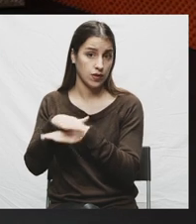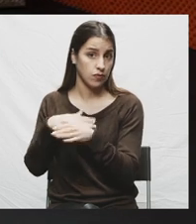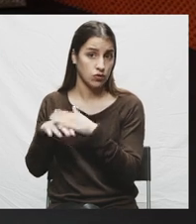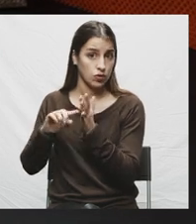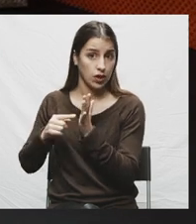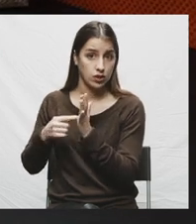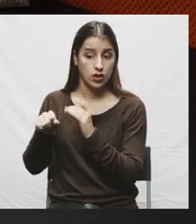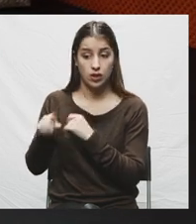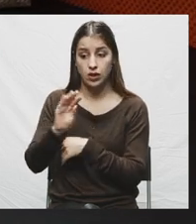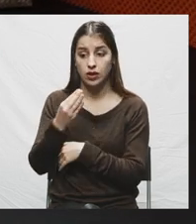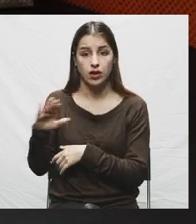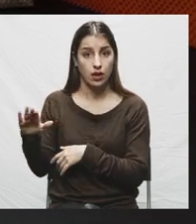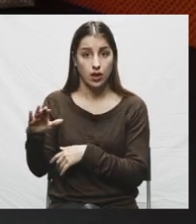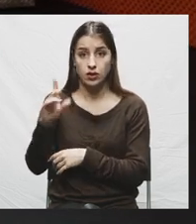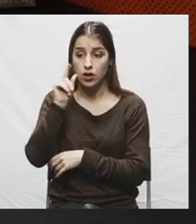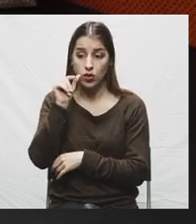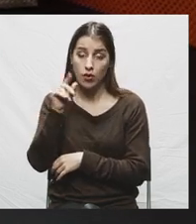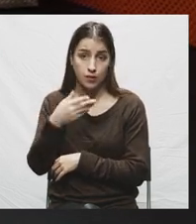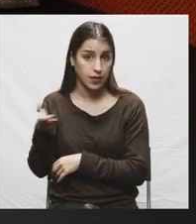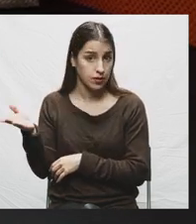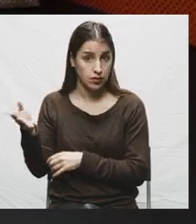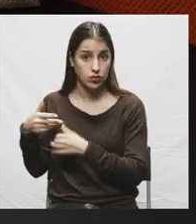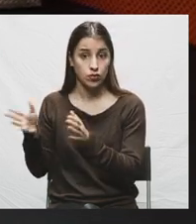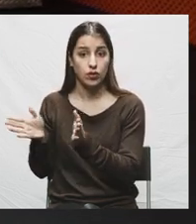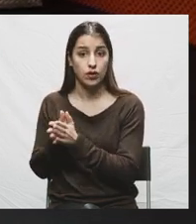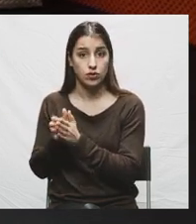They auditioned us there. They chose the little children, the boys